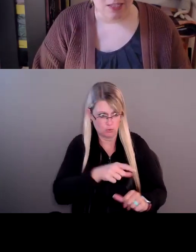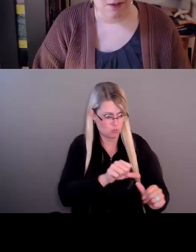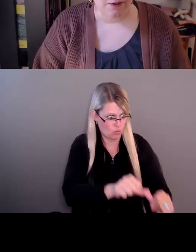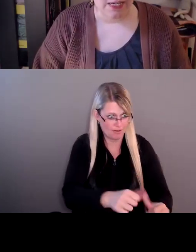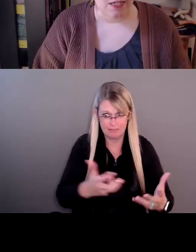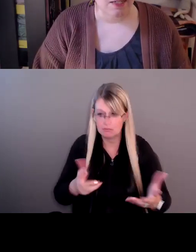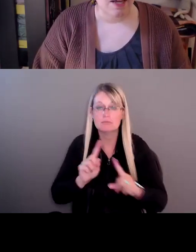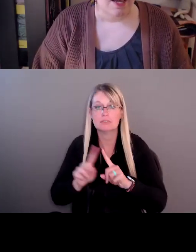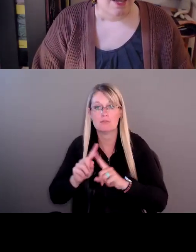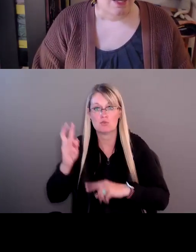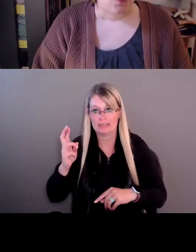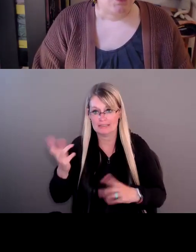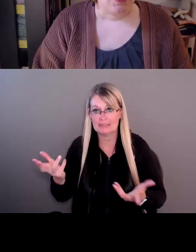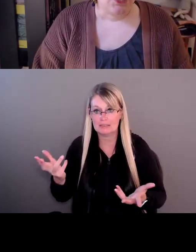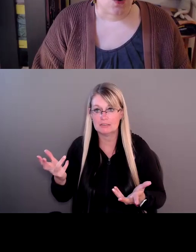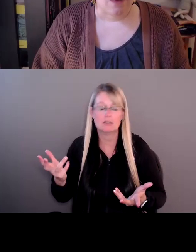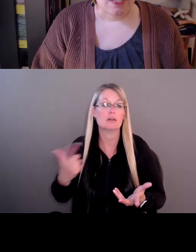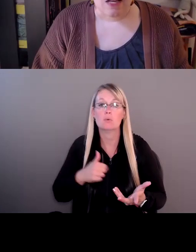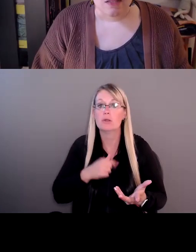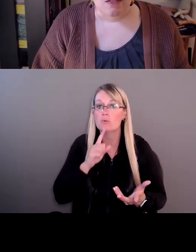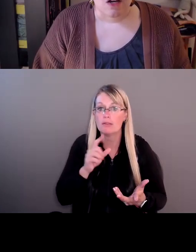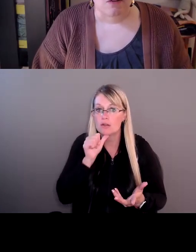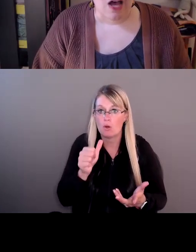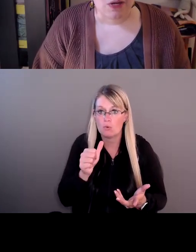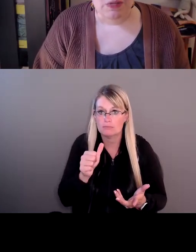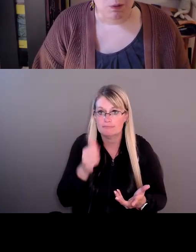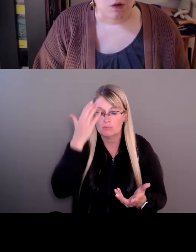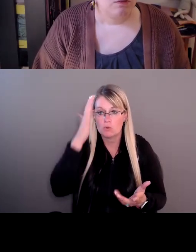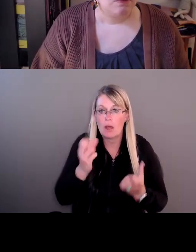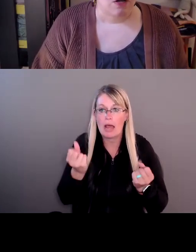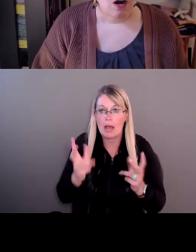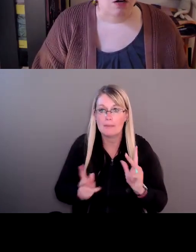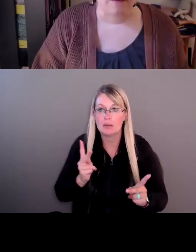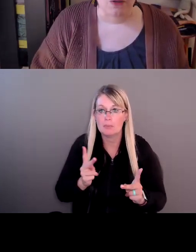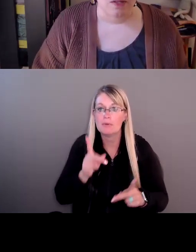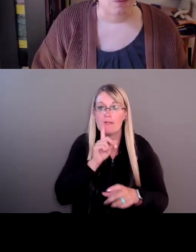of different ease reasons and we don't have a sense of how many people are living with some